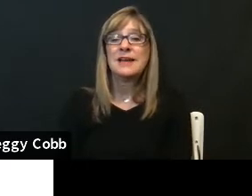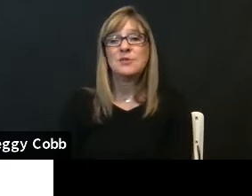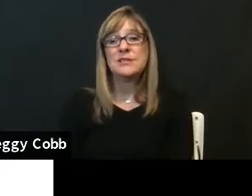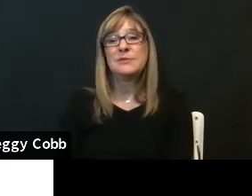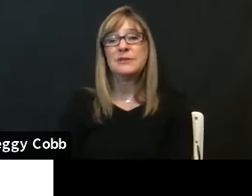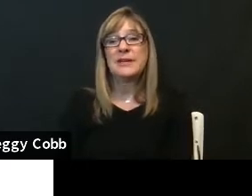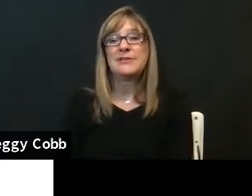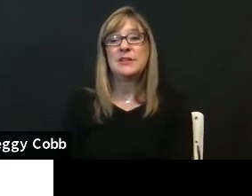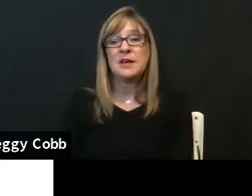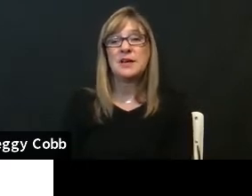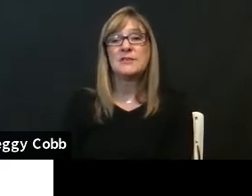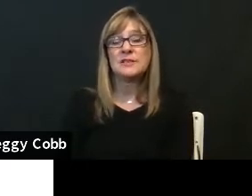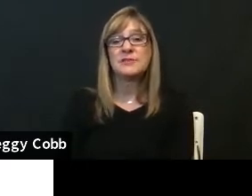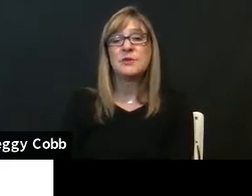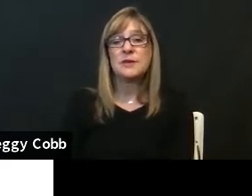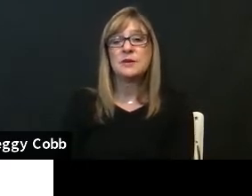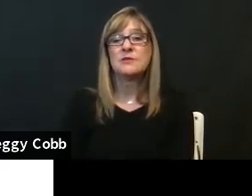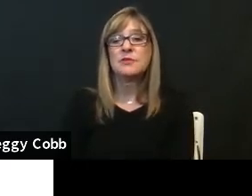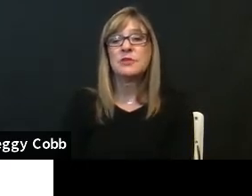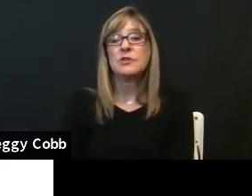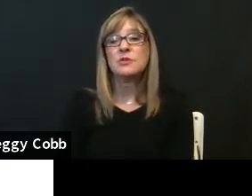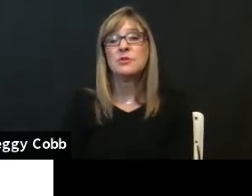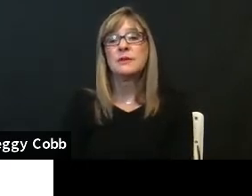I know typically we have a lot of stuff going on. For the youth,